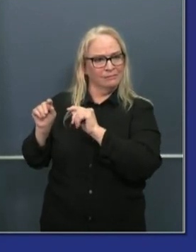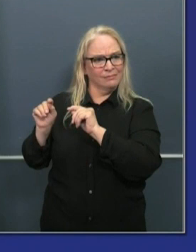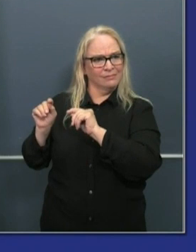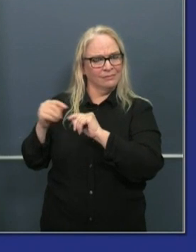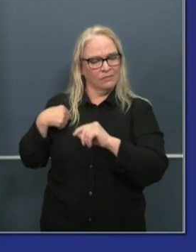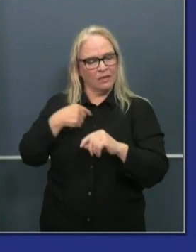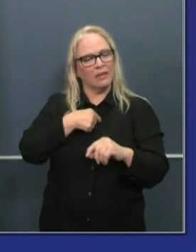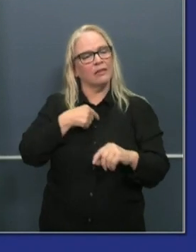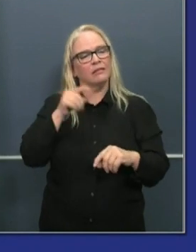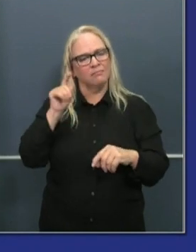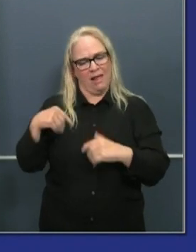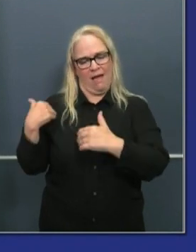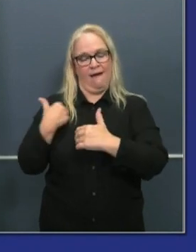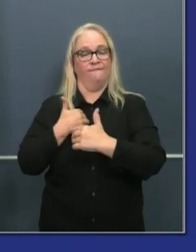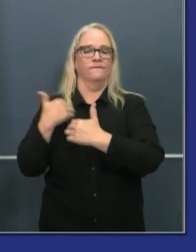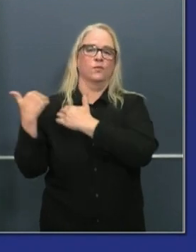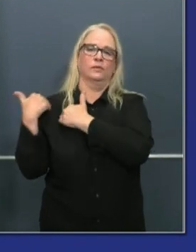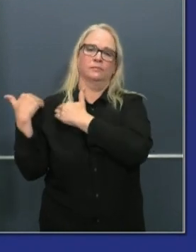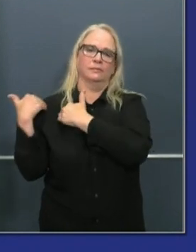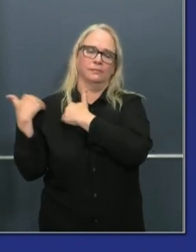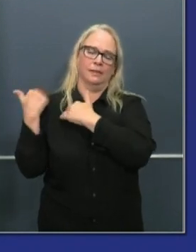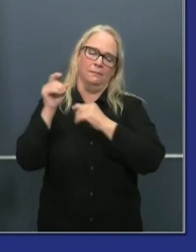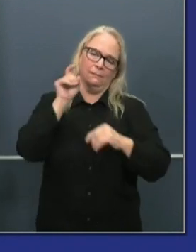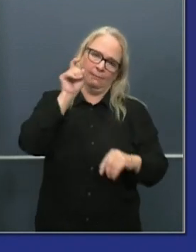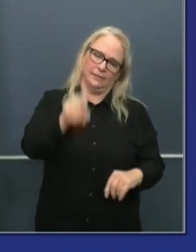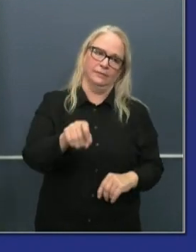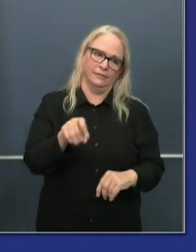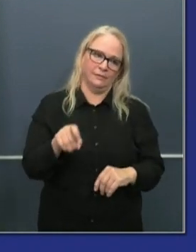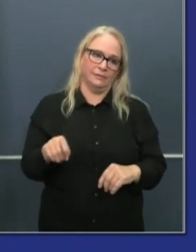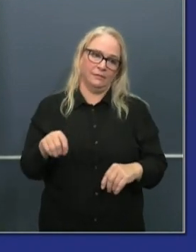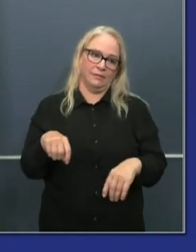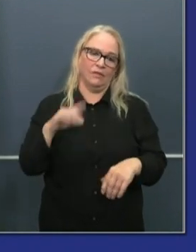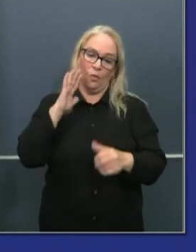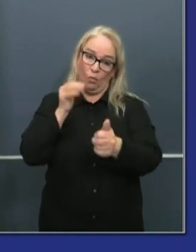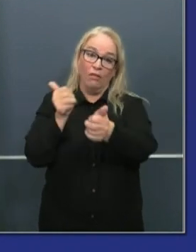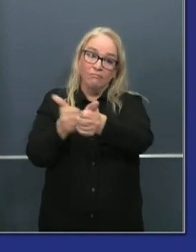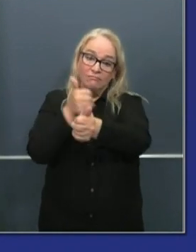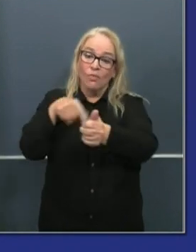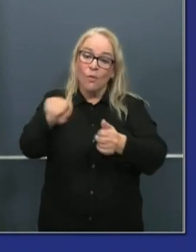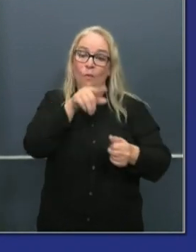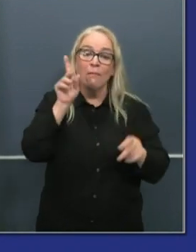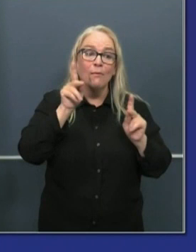FATHERS IN THE SPIRIT OF THIS WEEKEND AND THAT DECLARATION WHICH WAS SIGNED BY THEM.